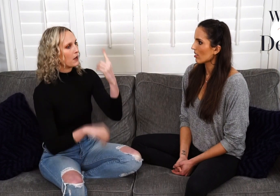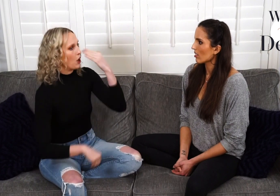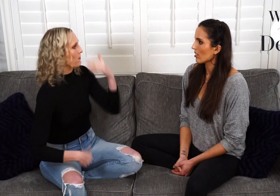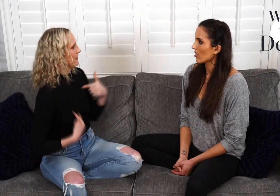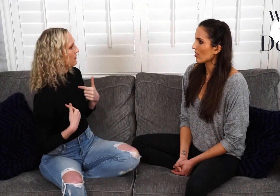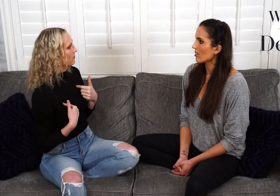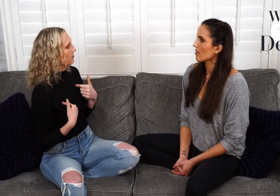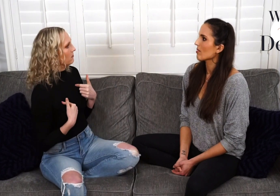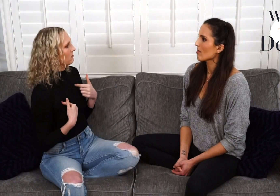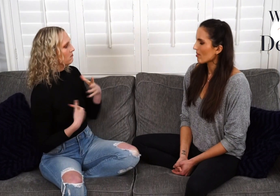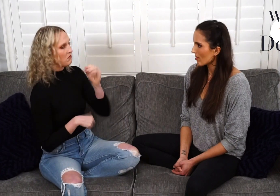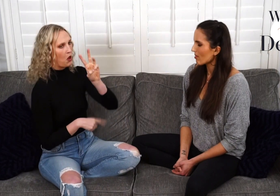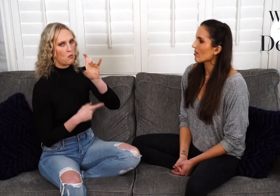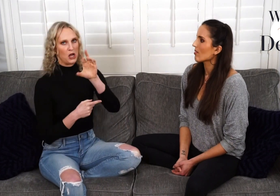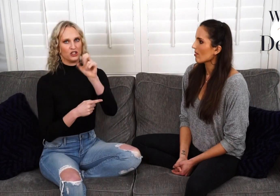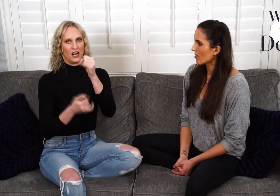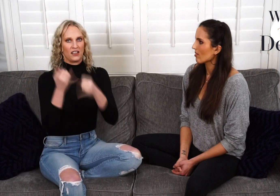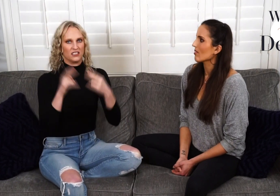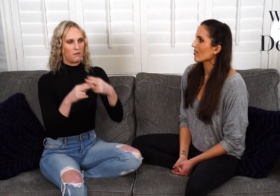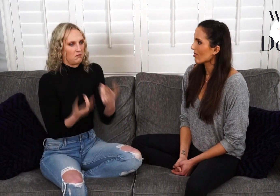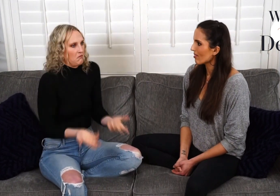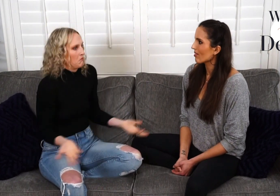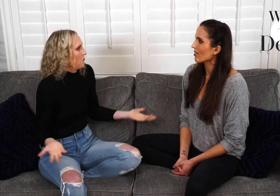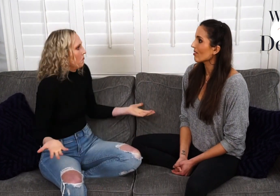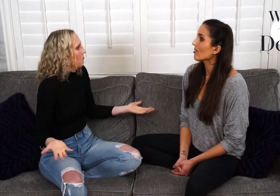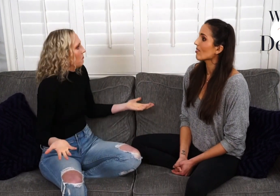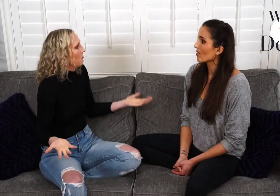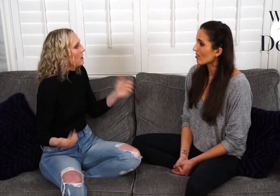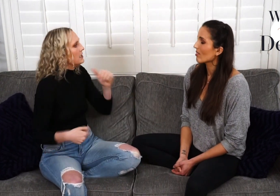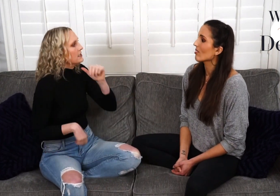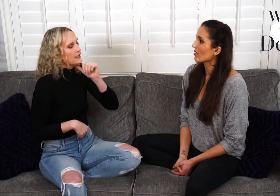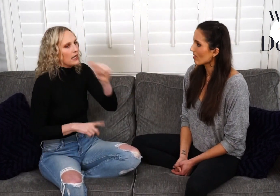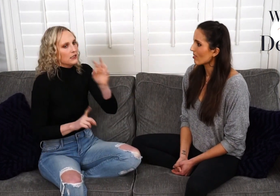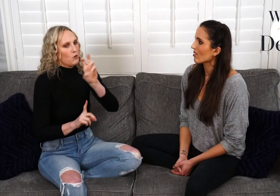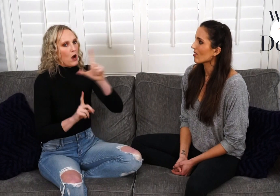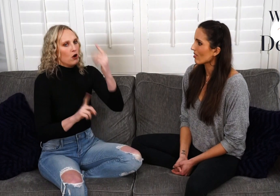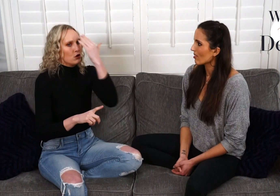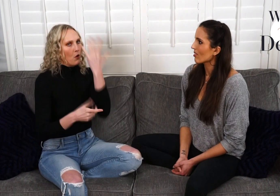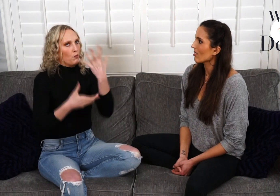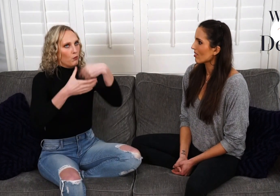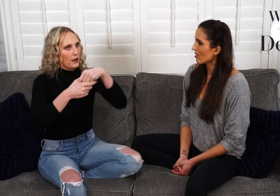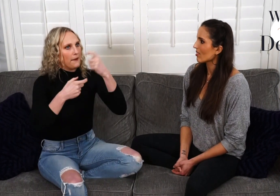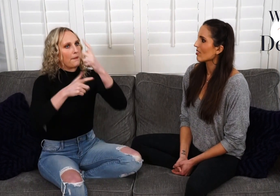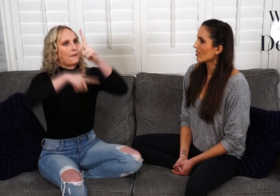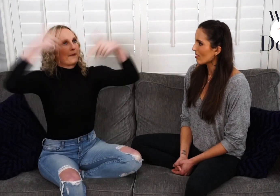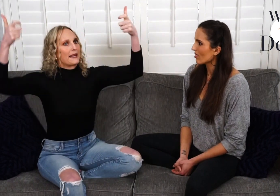absolutely no one knew who I was. The Weyers name and not exist. It was not well known within a